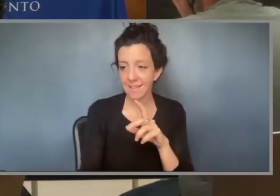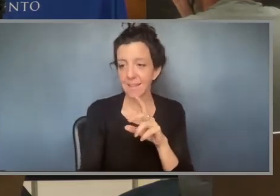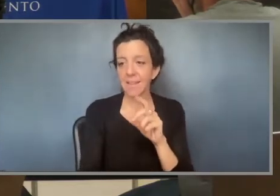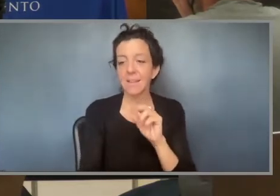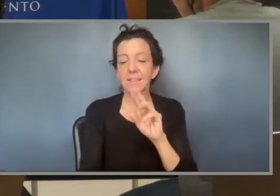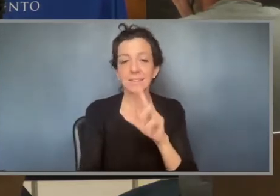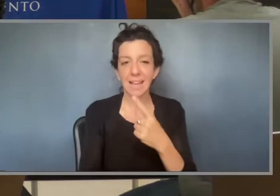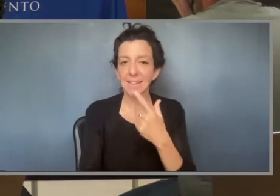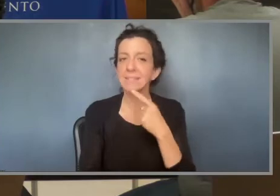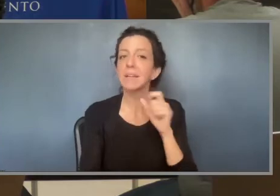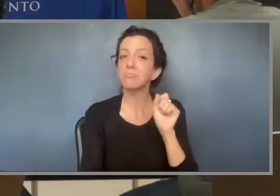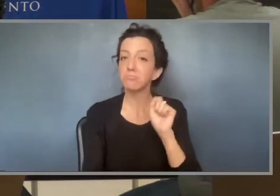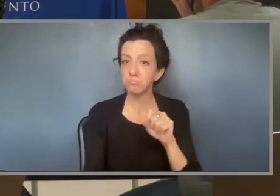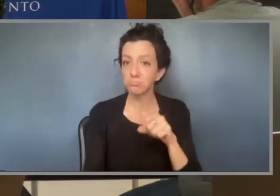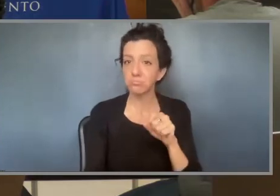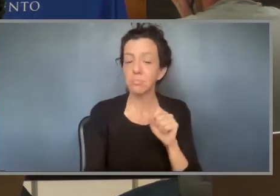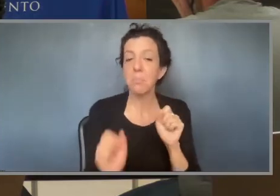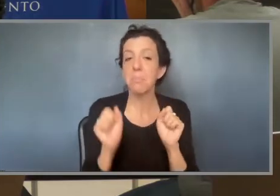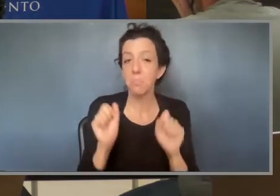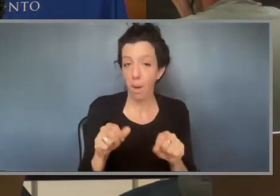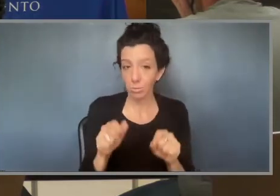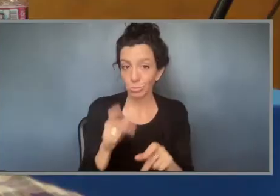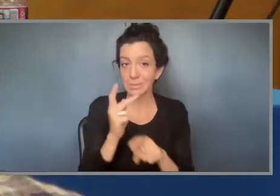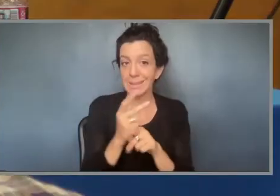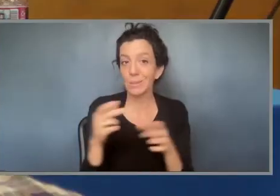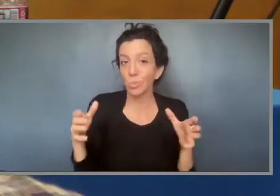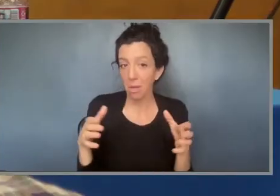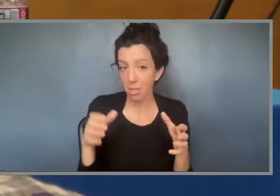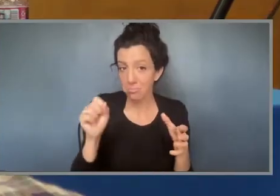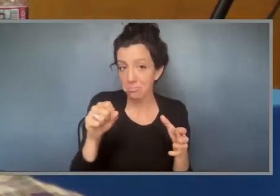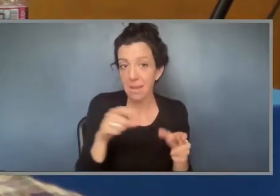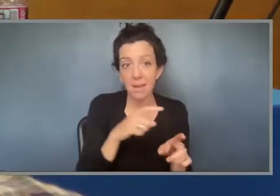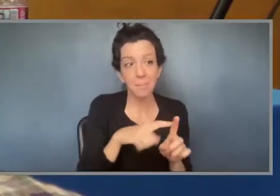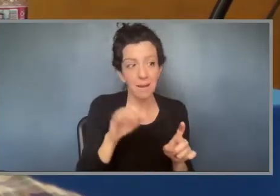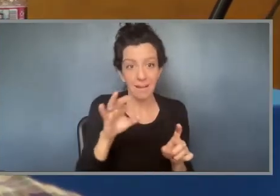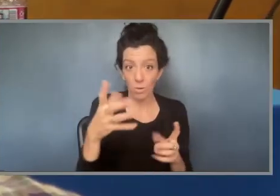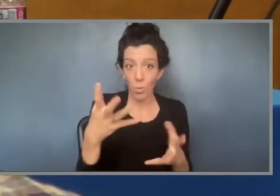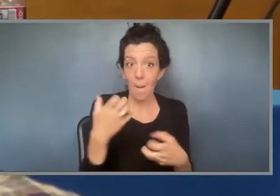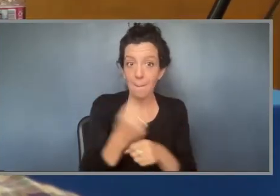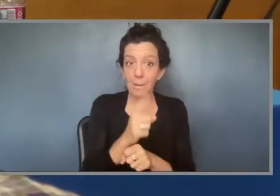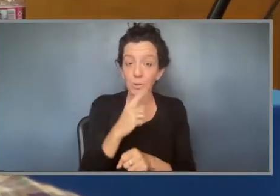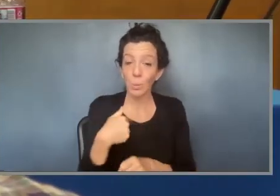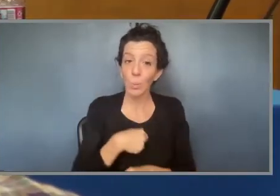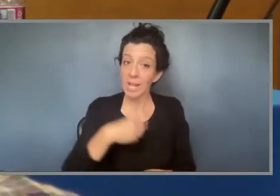Studio: The answer the question is yes it's possible to be kept together, but if you want us to make sure that we know not to